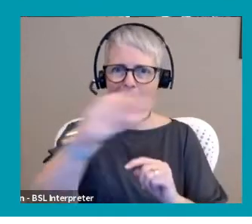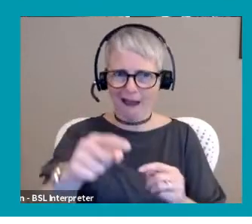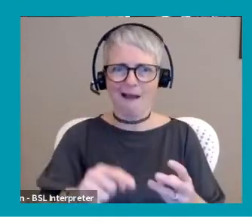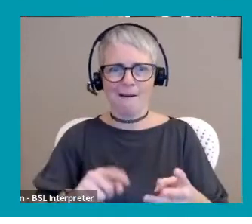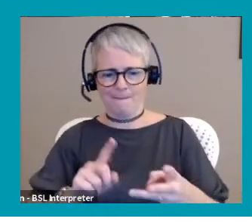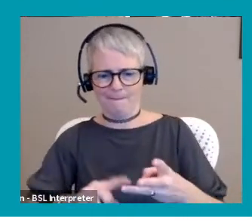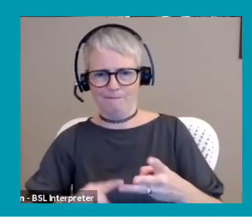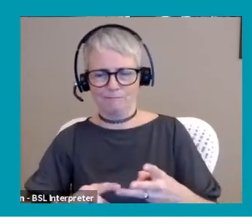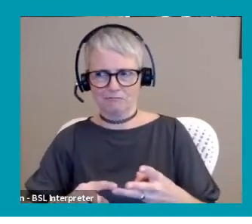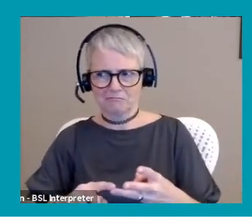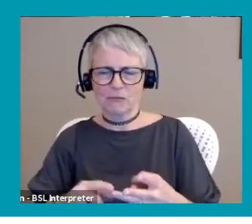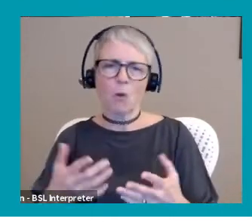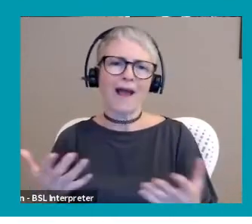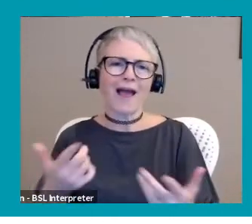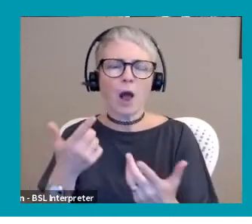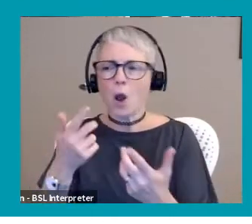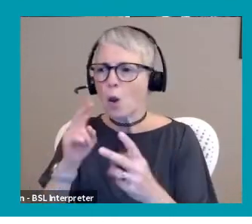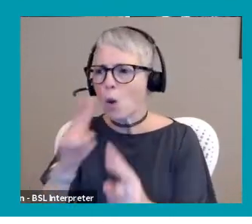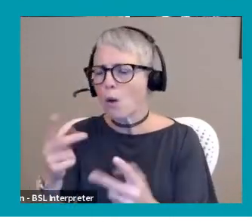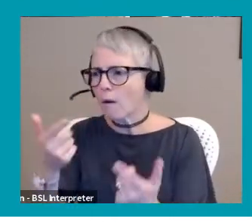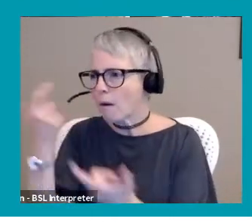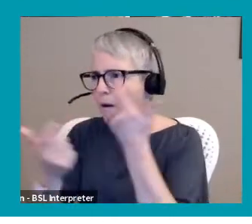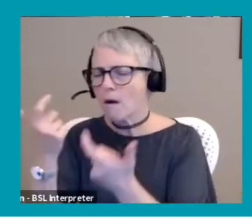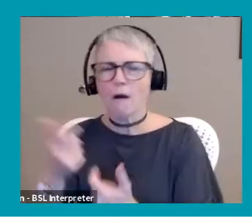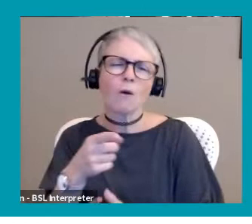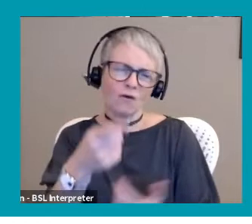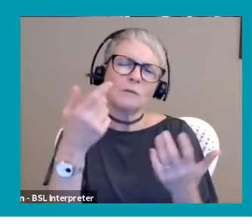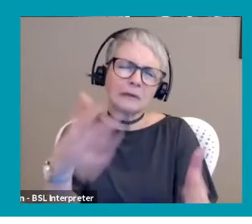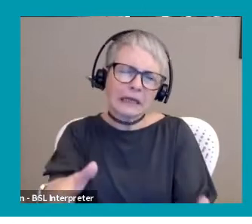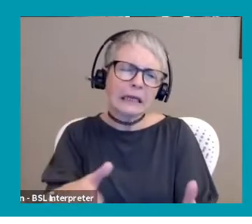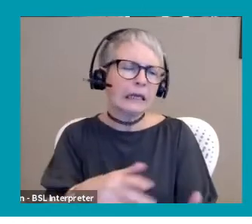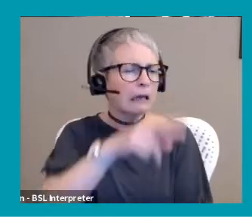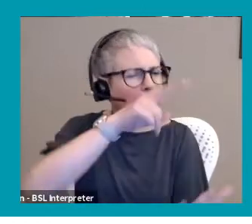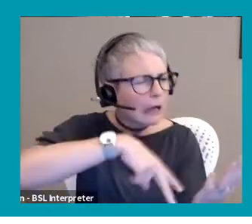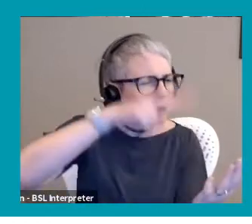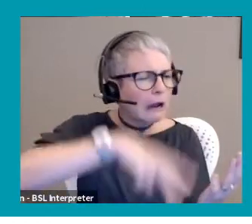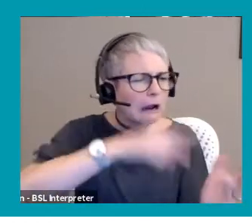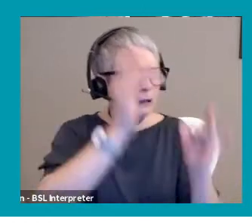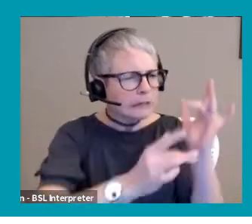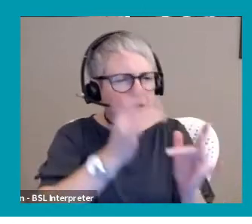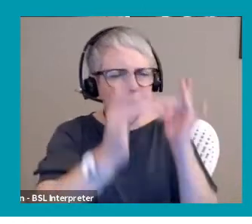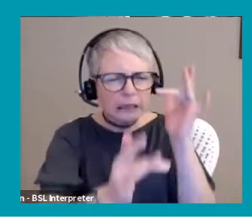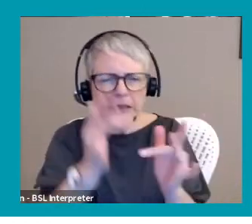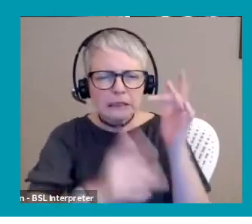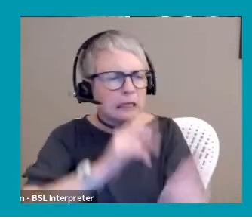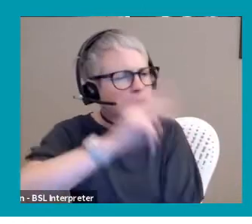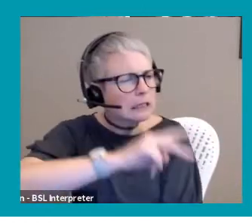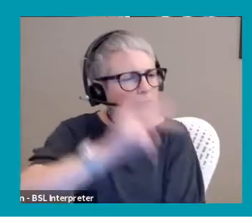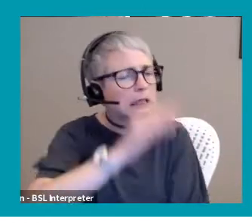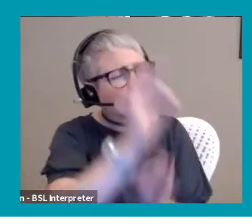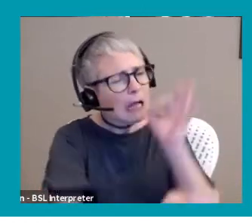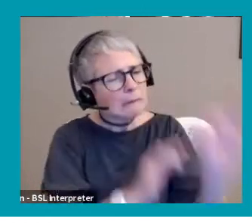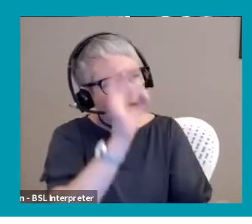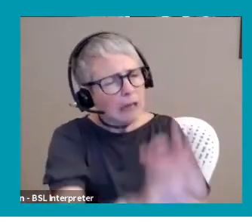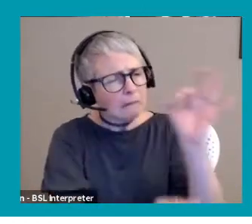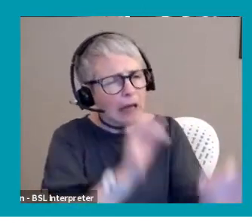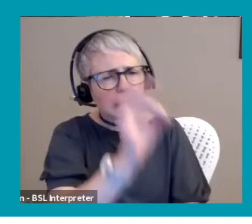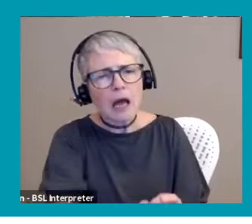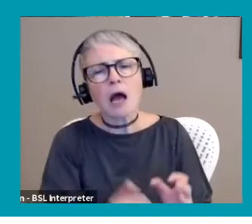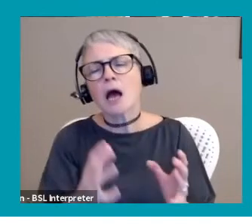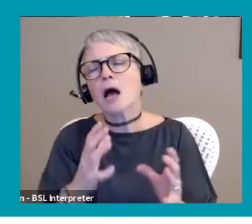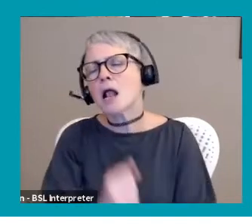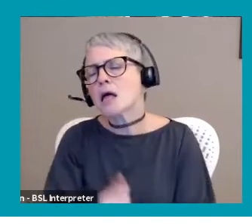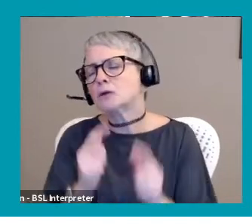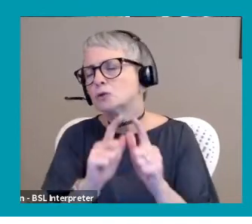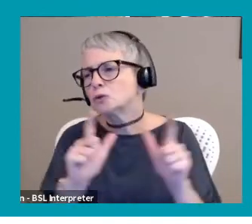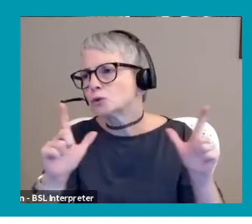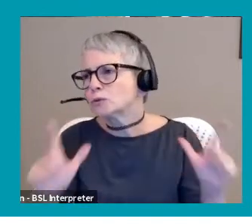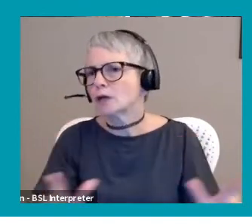Have you ever spent lonts lots of time wading through jobsites, we're